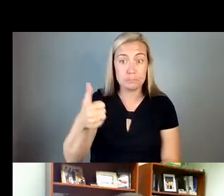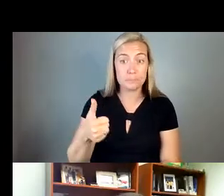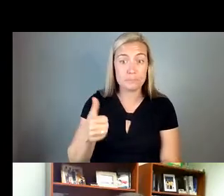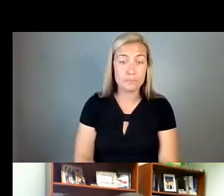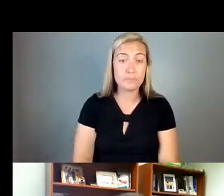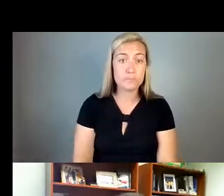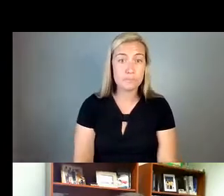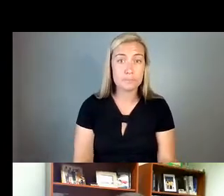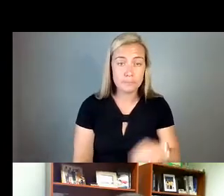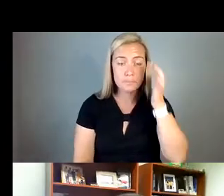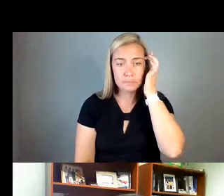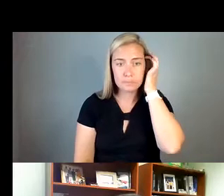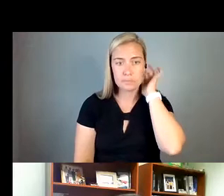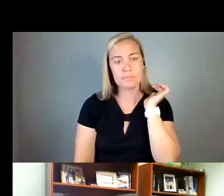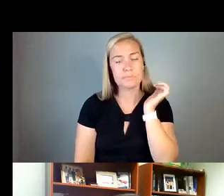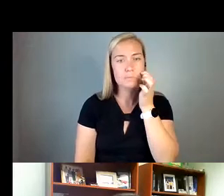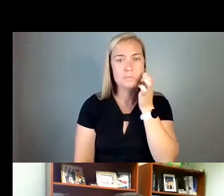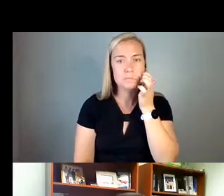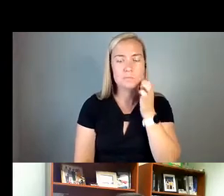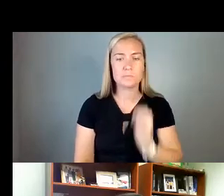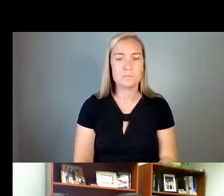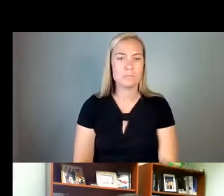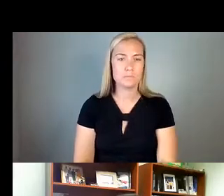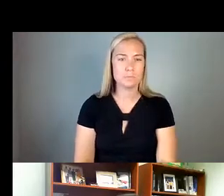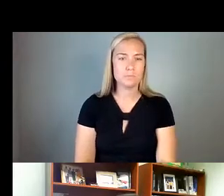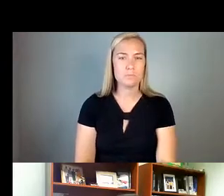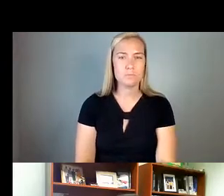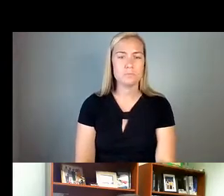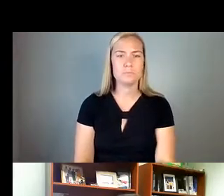Yep we've got it. Okay great all right so I'll just be giving you a little